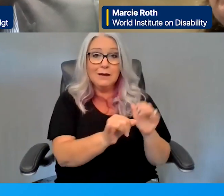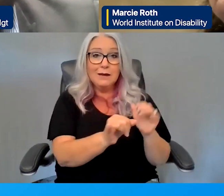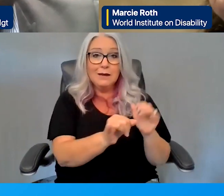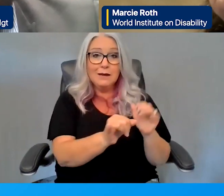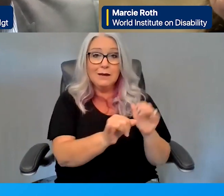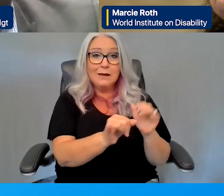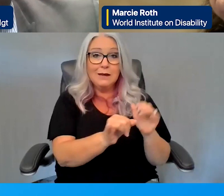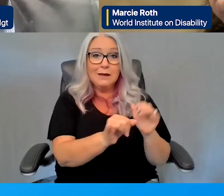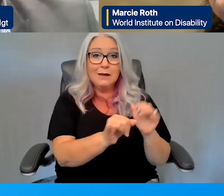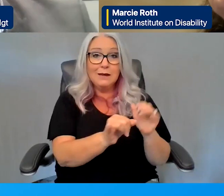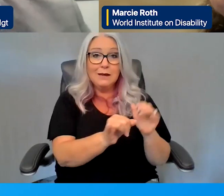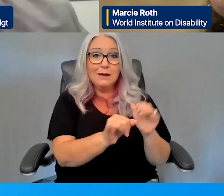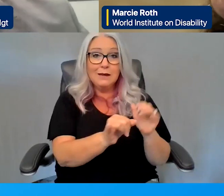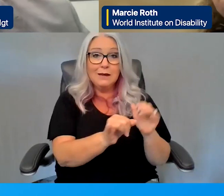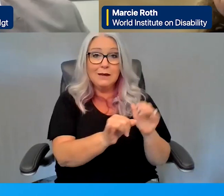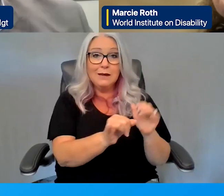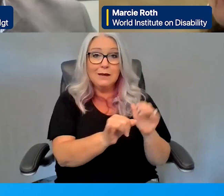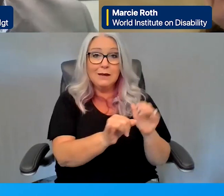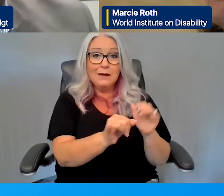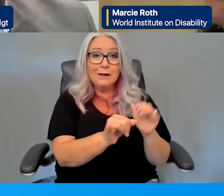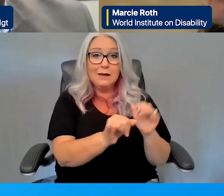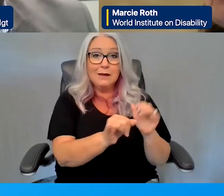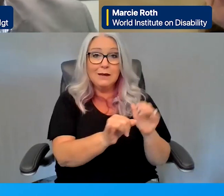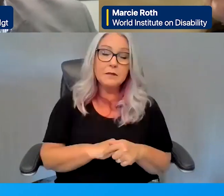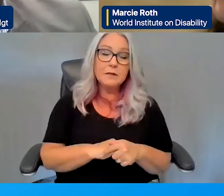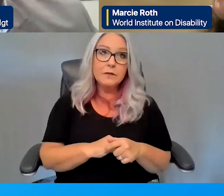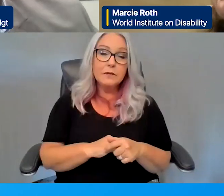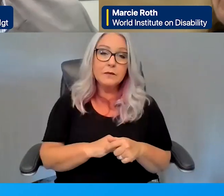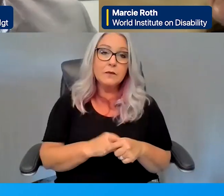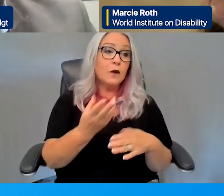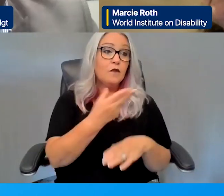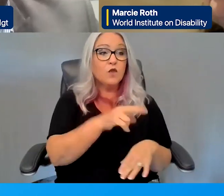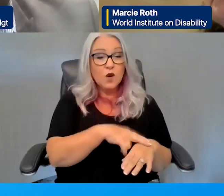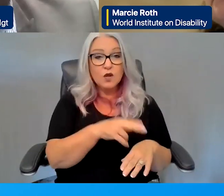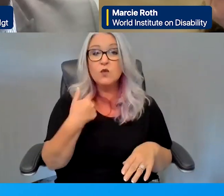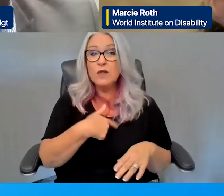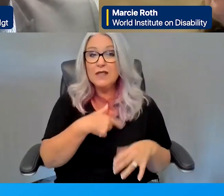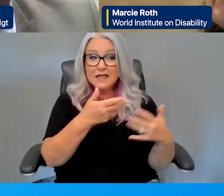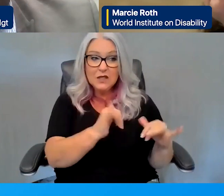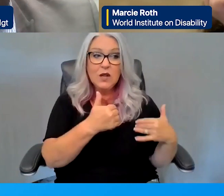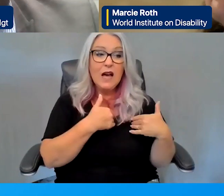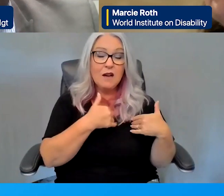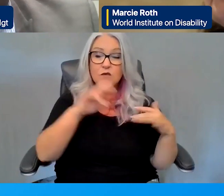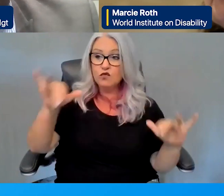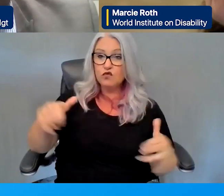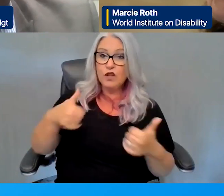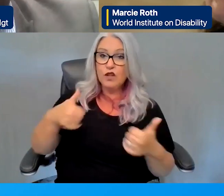course, have the additional challenge on the other side because we don't have enough